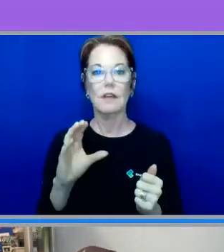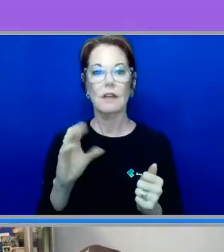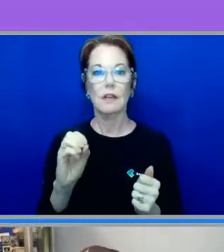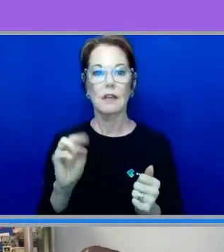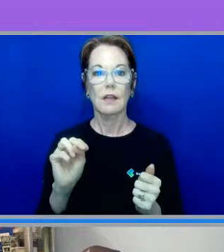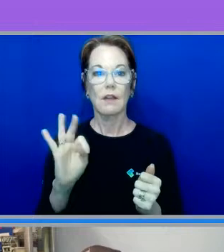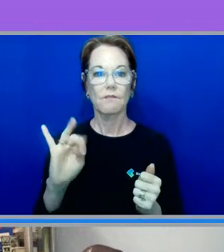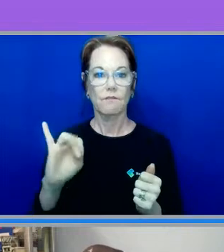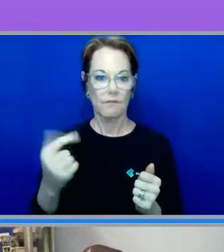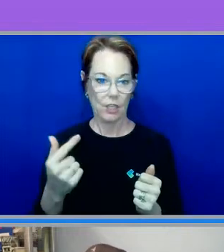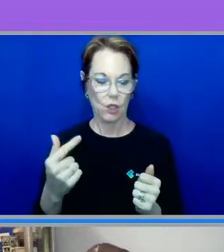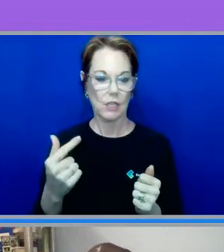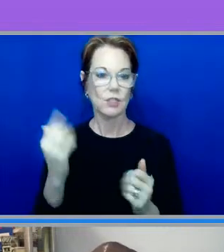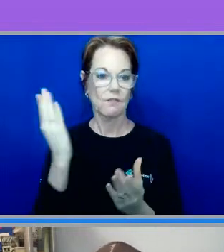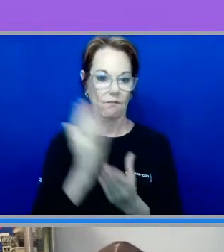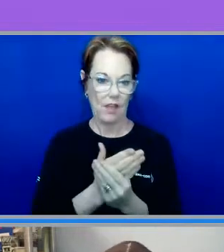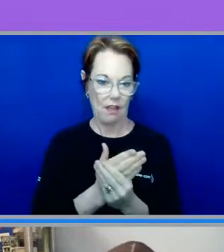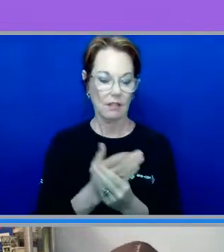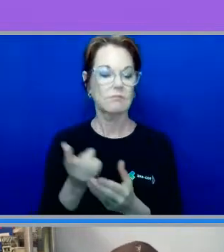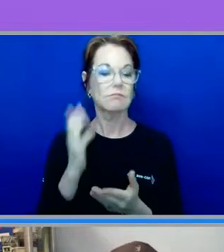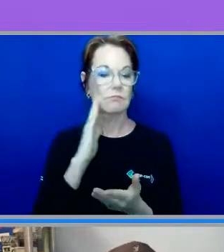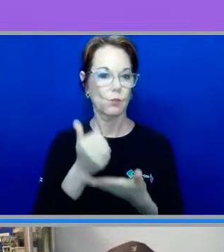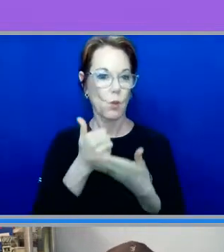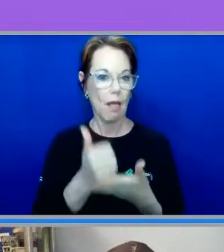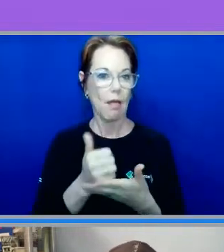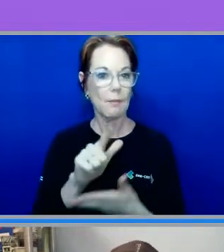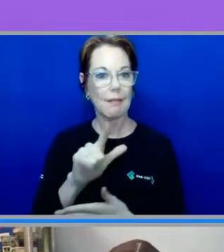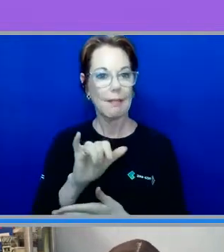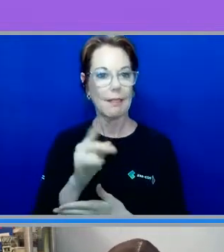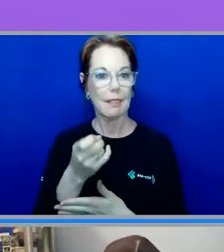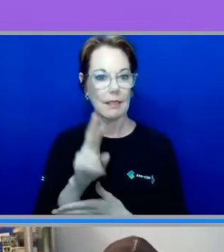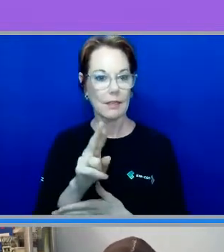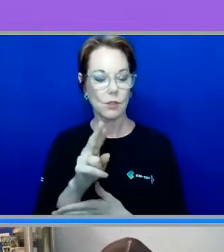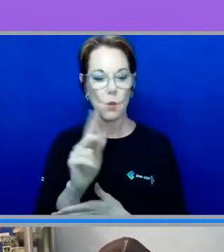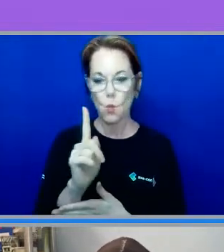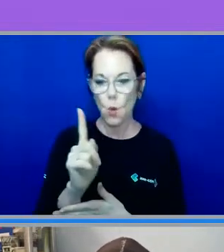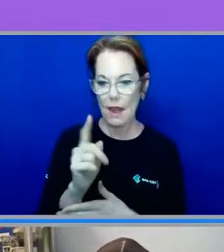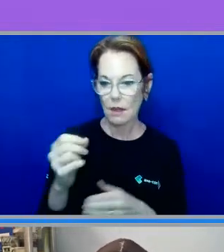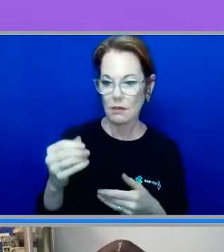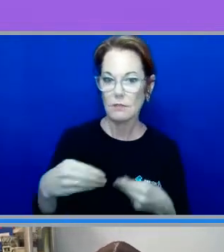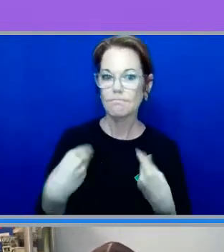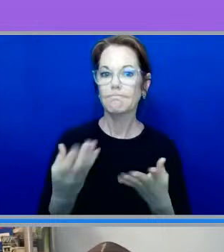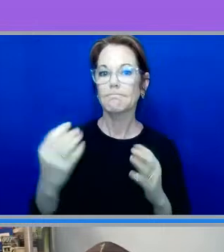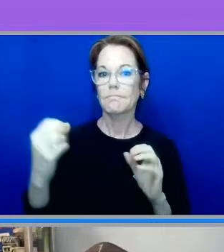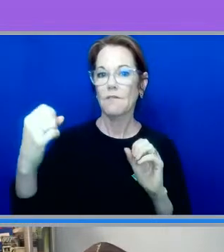configuration file which helps the linter work out where to